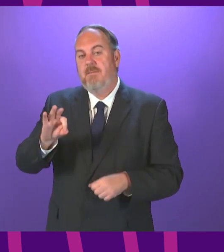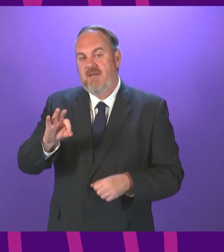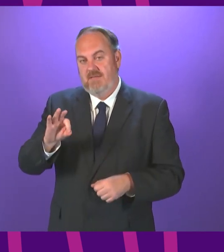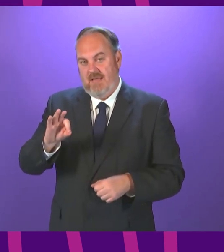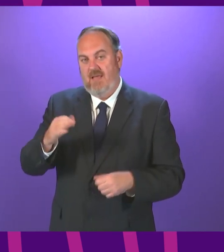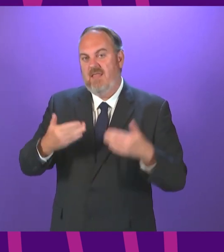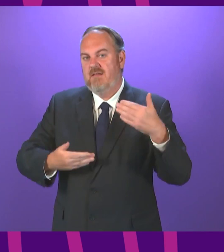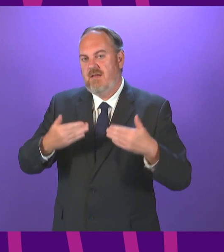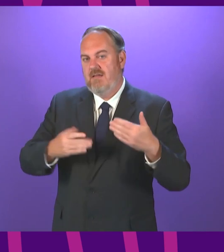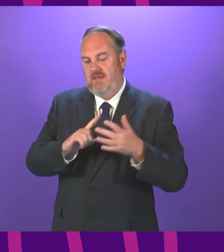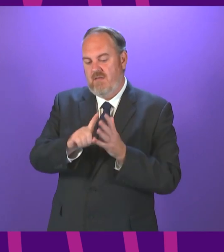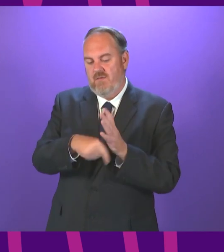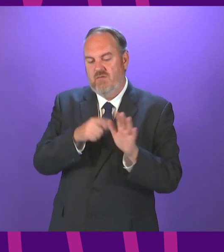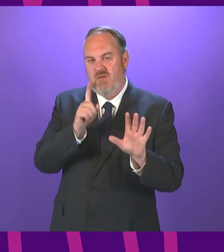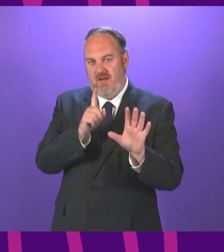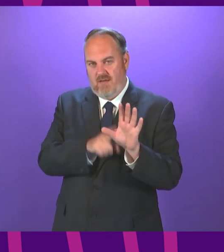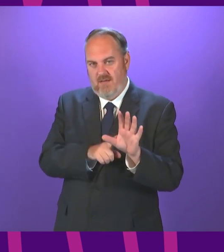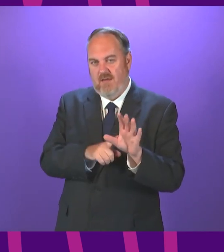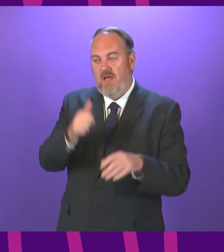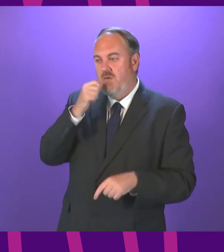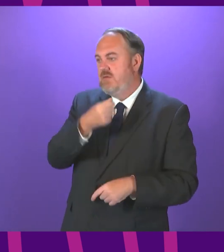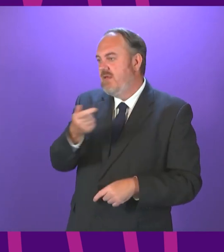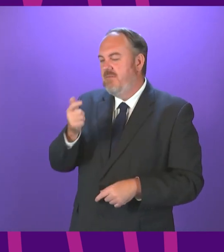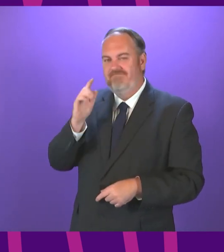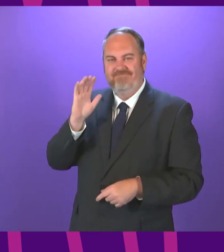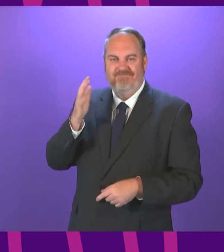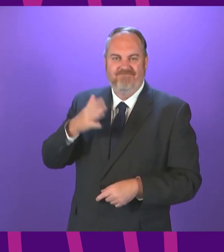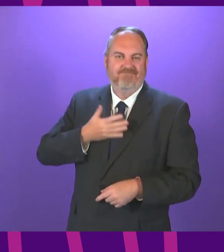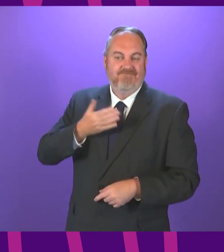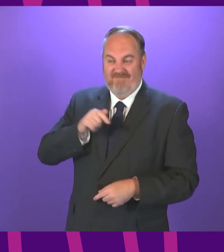I know that that is difficult for those who have weddings planned over the coming weekend, but we